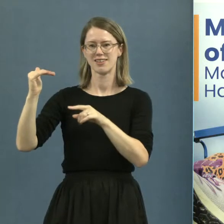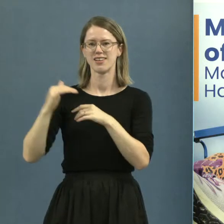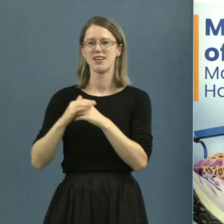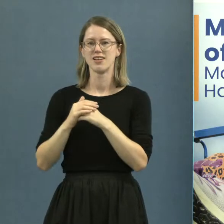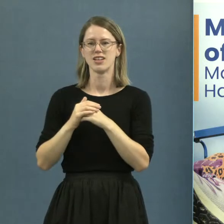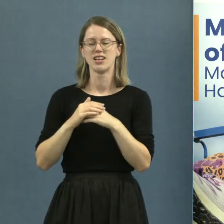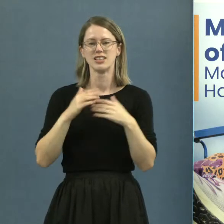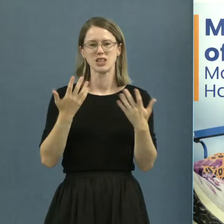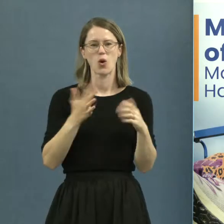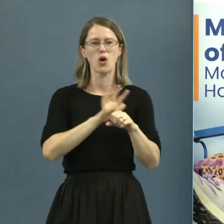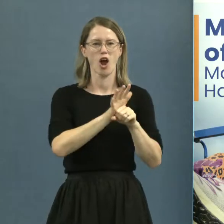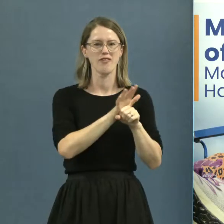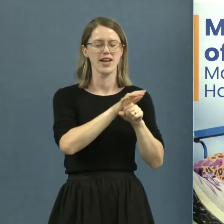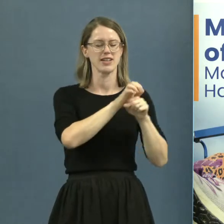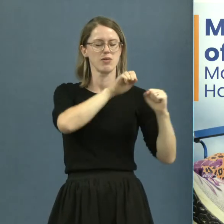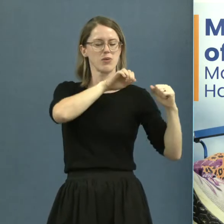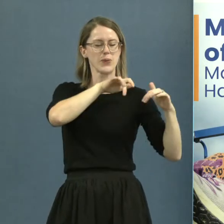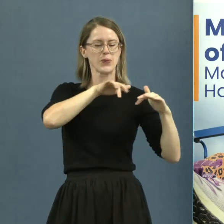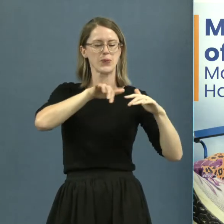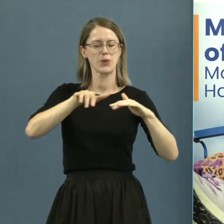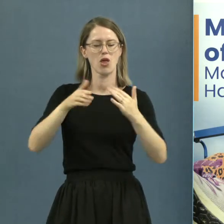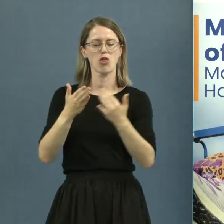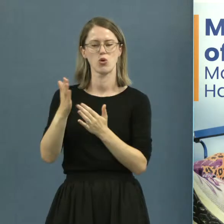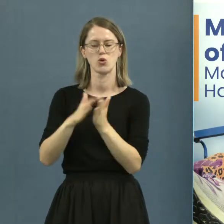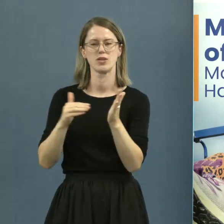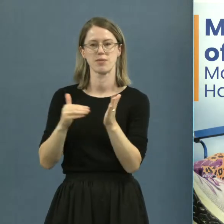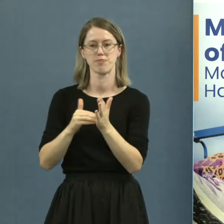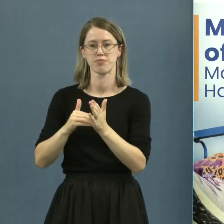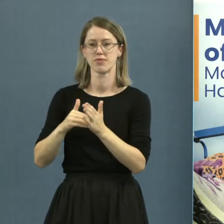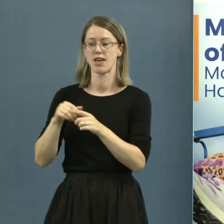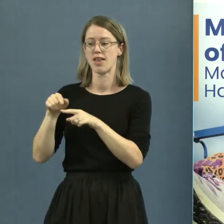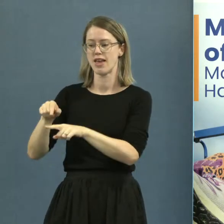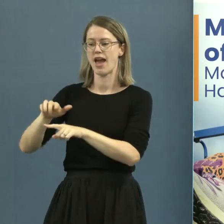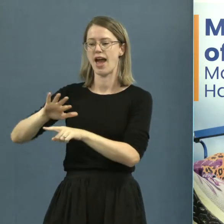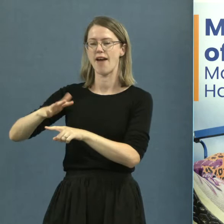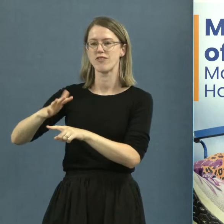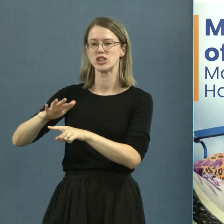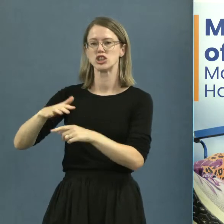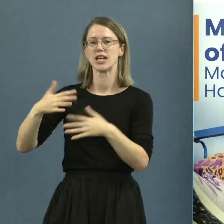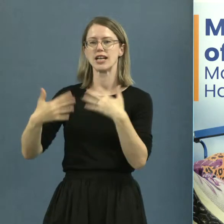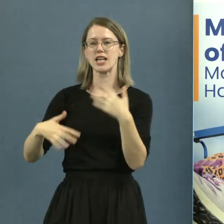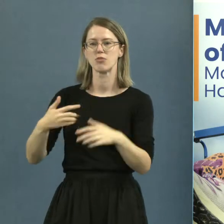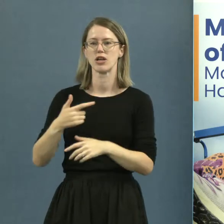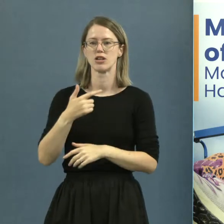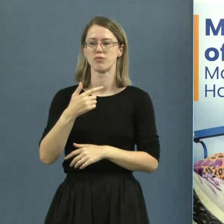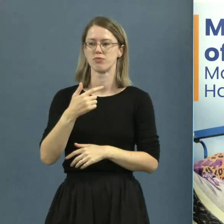numbers roll down the country. And the seven-day rolling